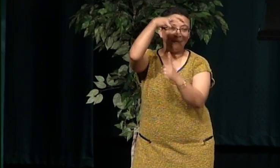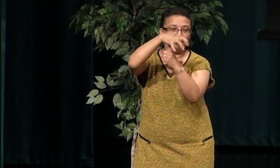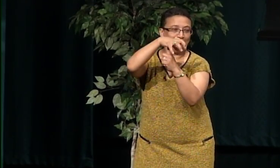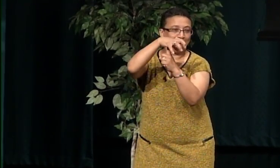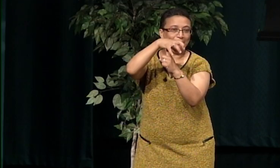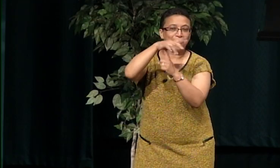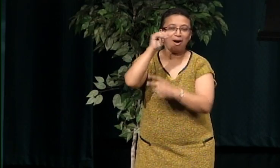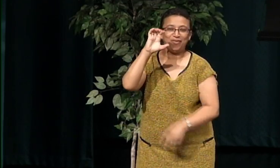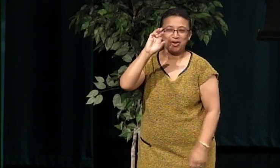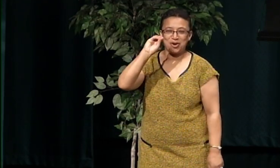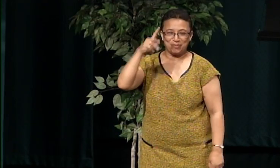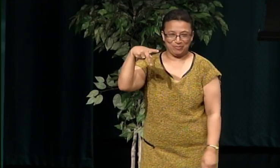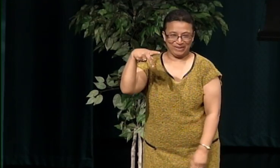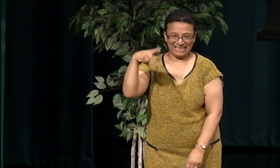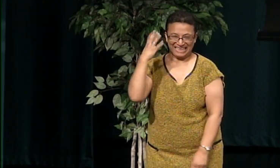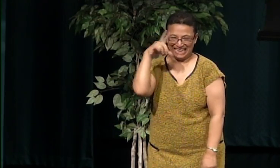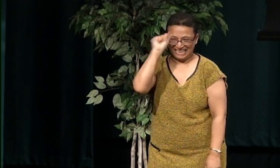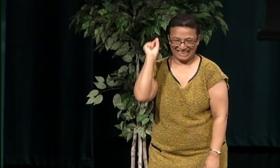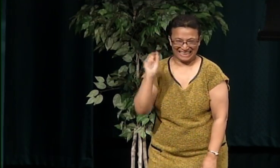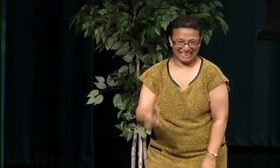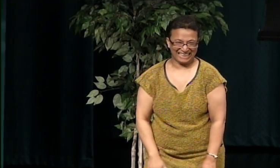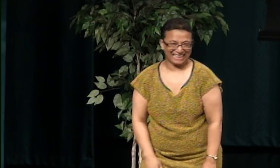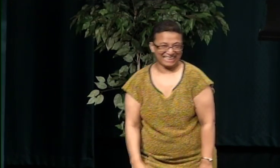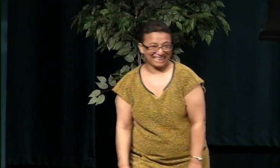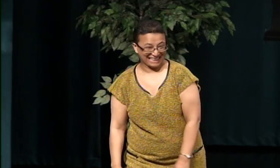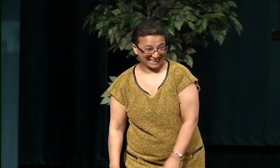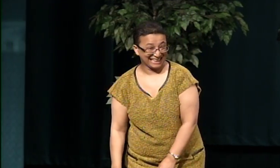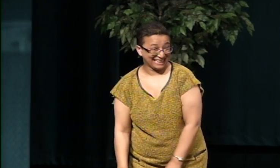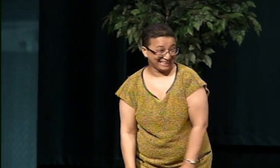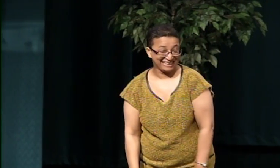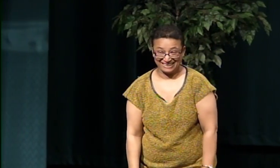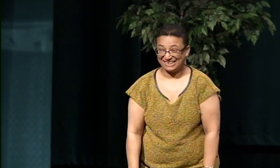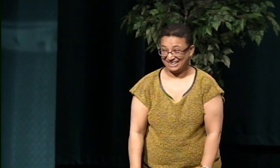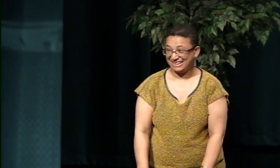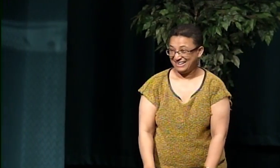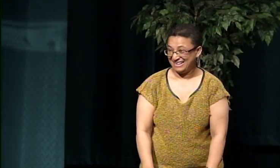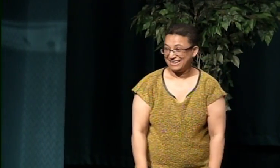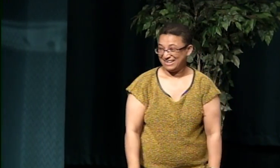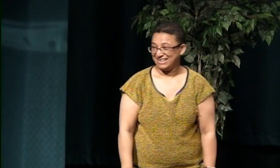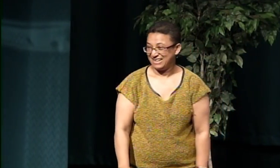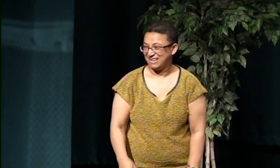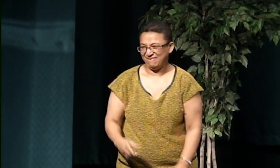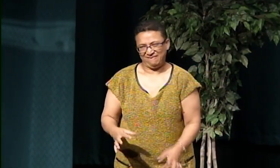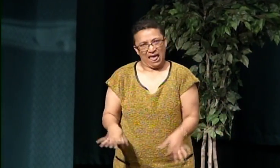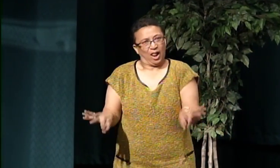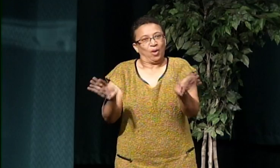that Gallaudet is the cream of the crop. It is.